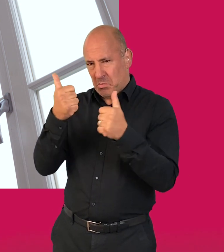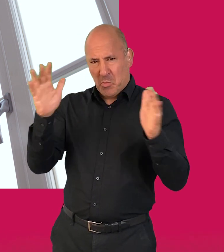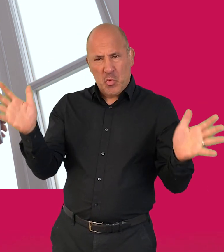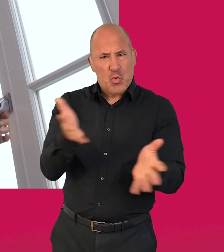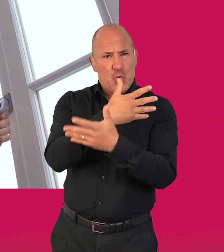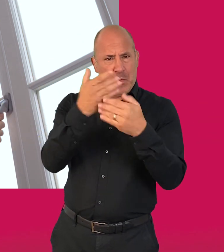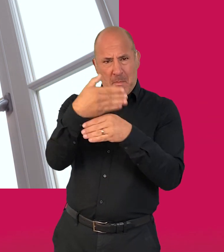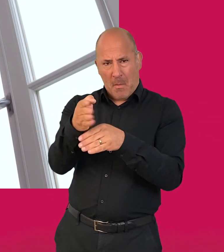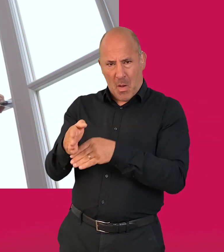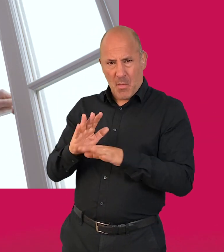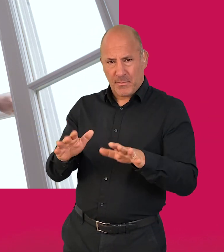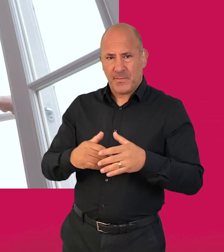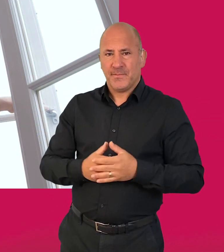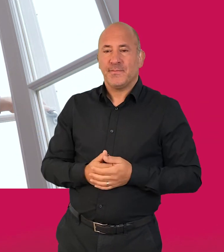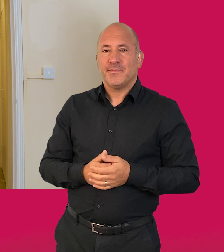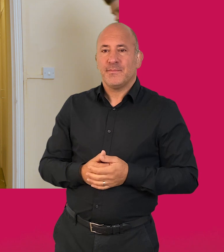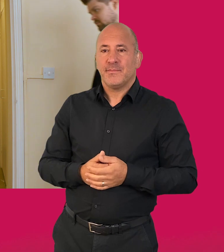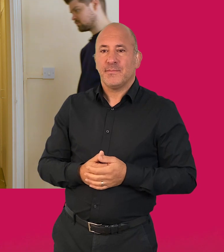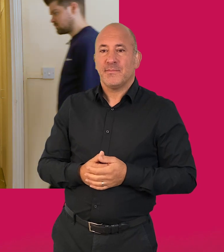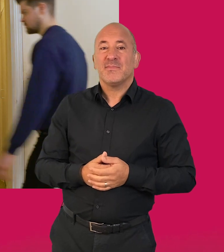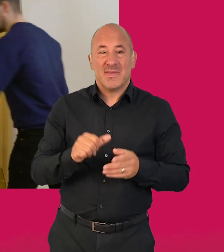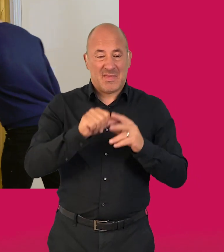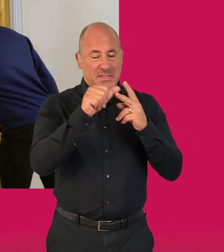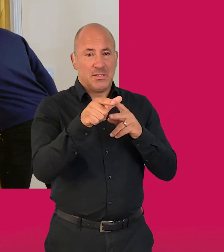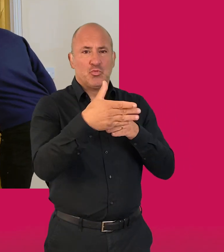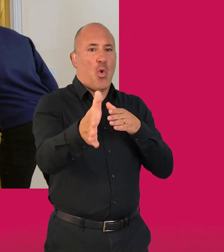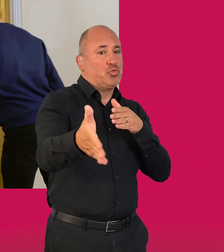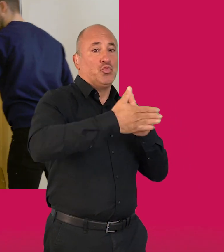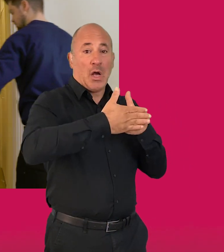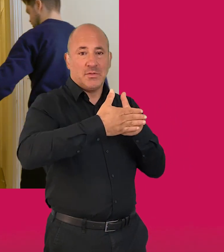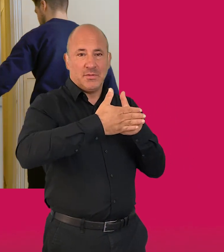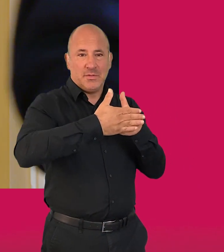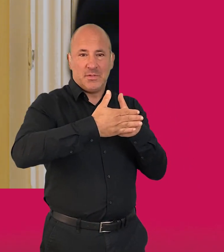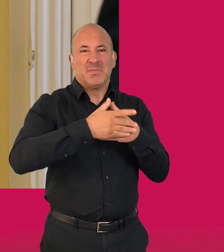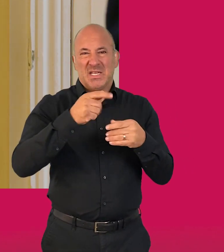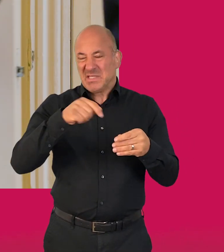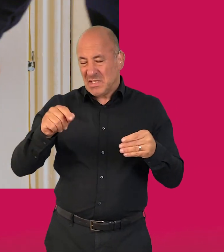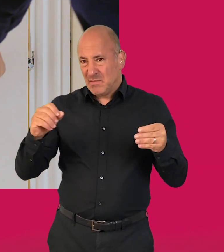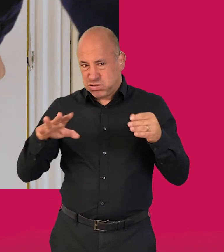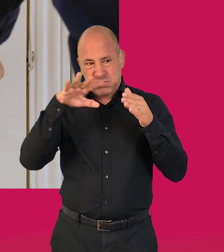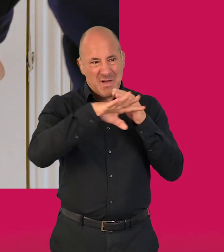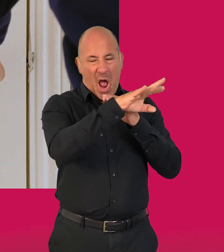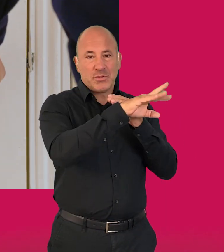so the room is well ventilated and close the door to keep any mould spores that might get released from spreading.